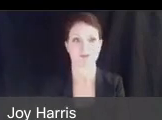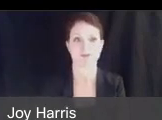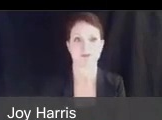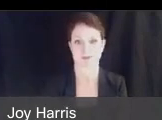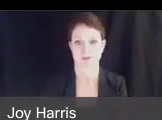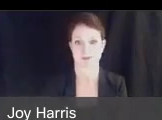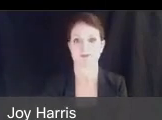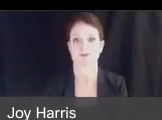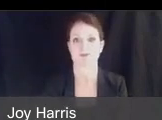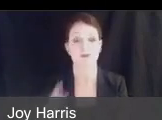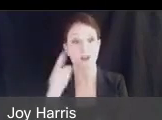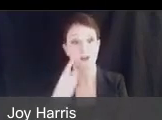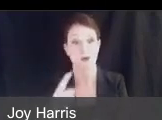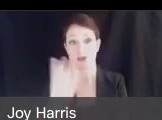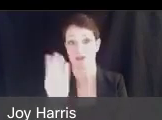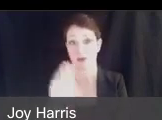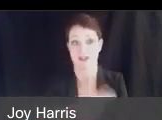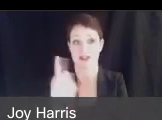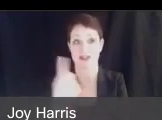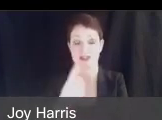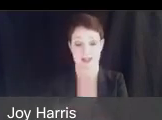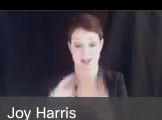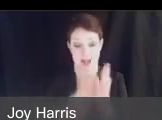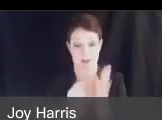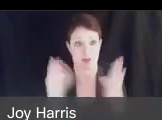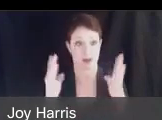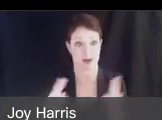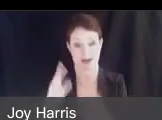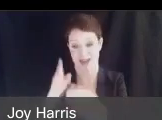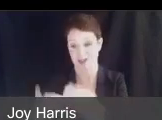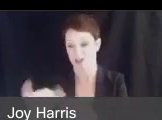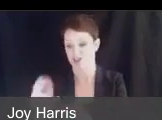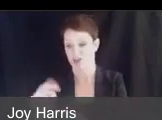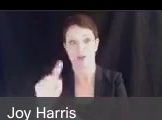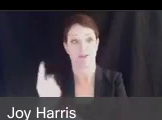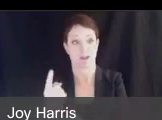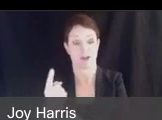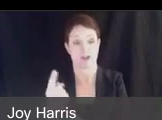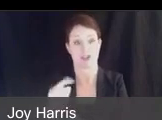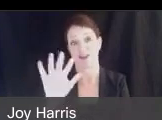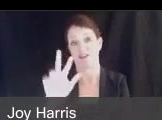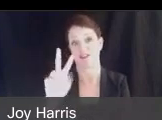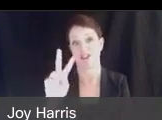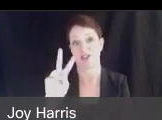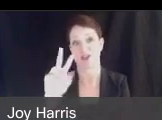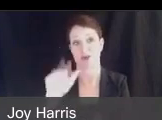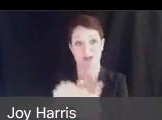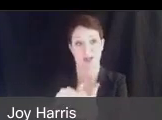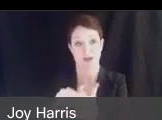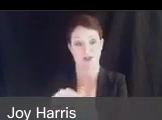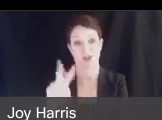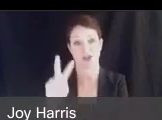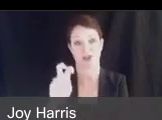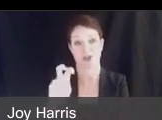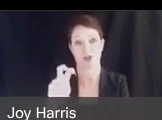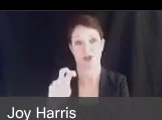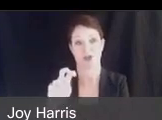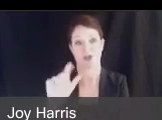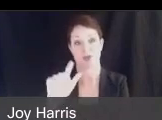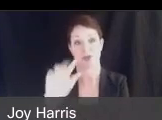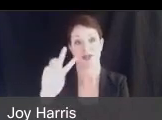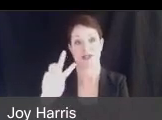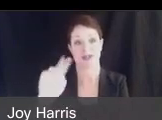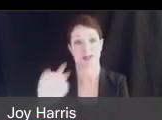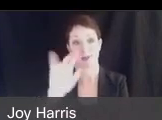For the 14-day period ending January the 1st, 52,226 Montgomery County residents